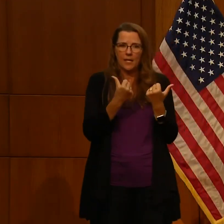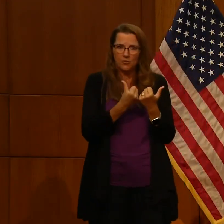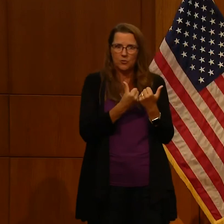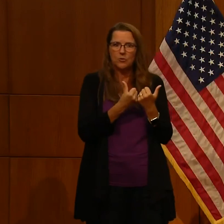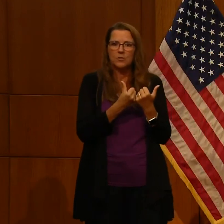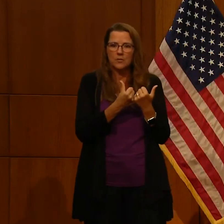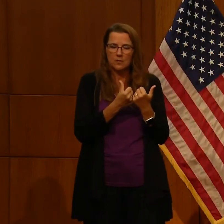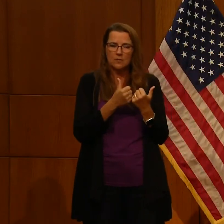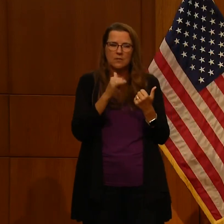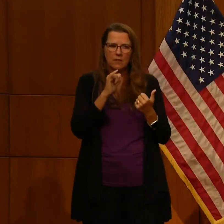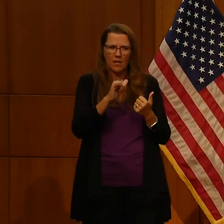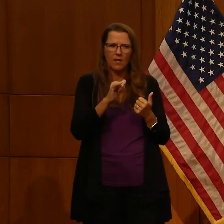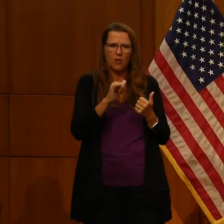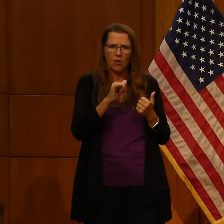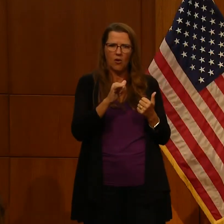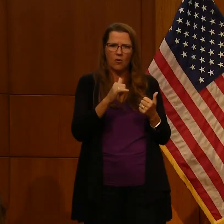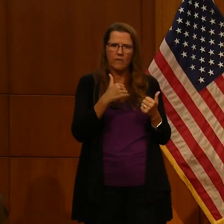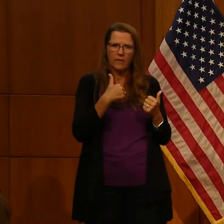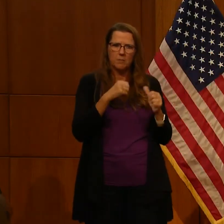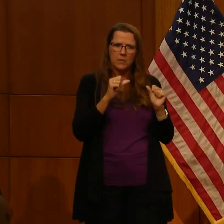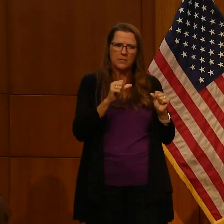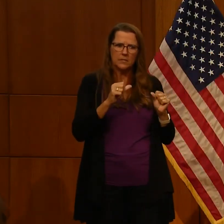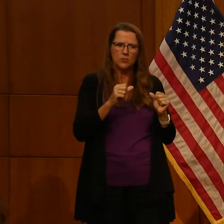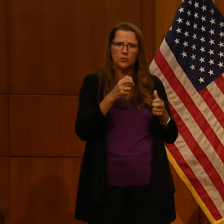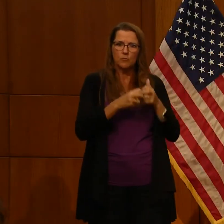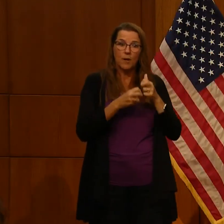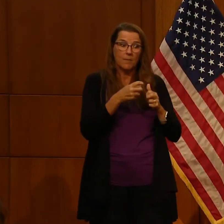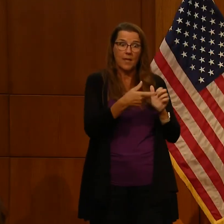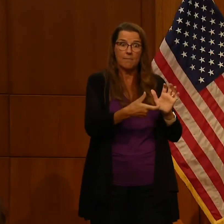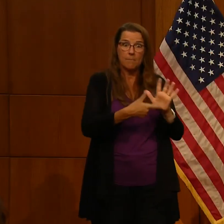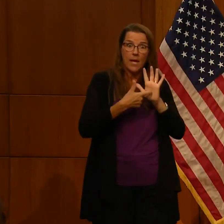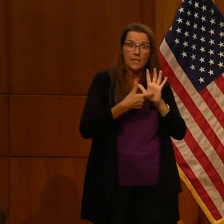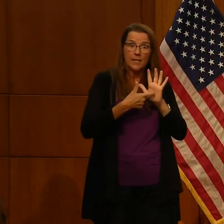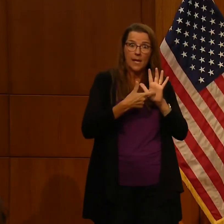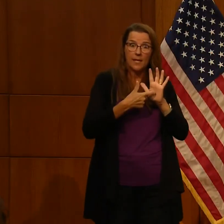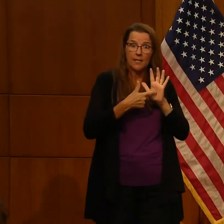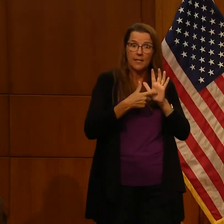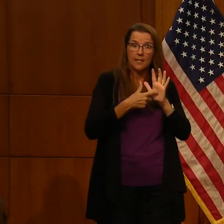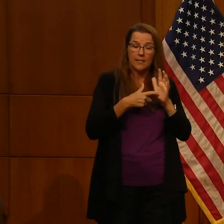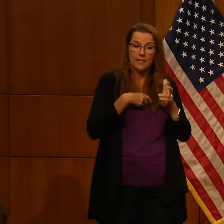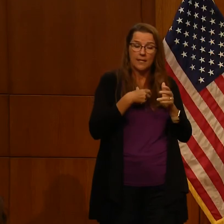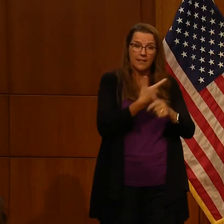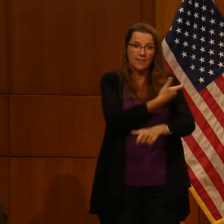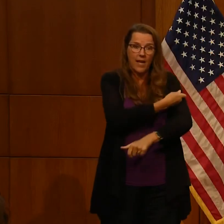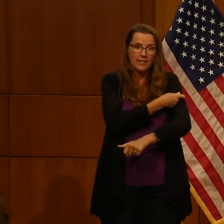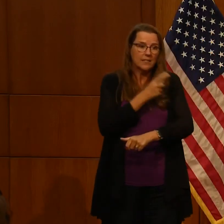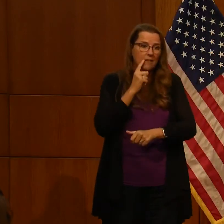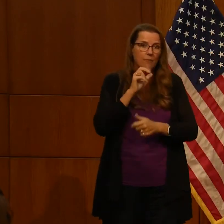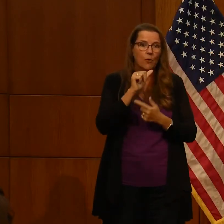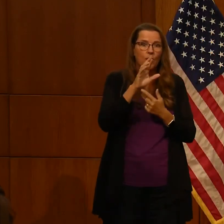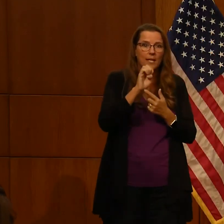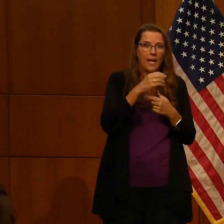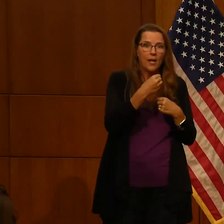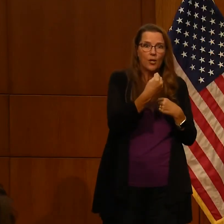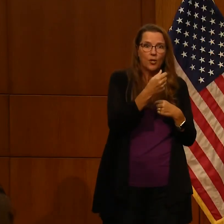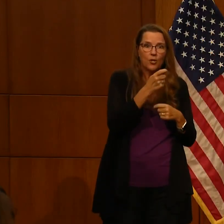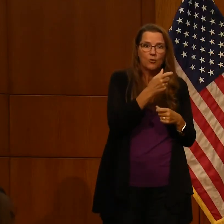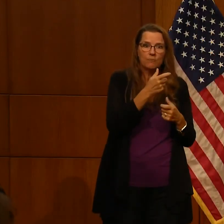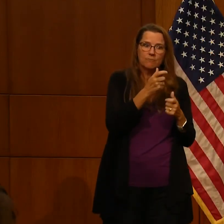HAVE A LOT OF HEALTH AGENCIES WHO ARE. FACING A POTENTIAL PROBLEM AND THAT THEY MANDATED